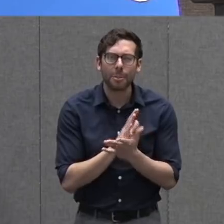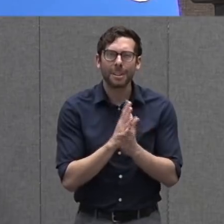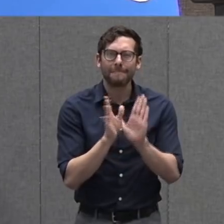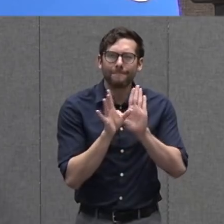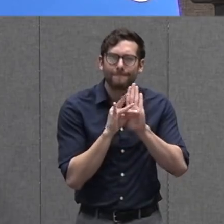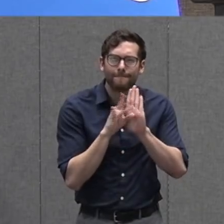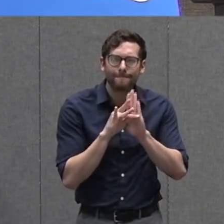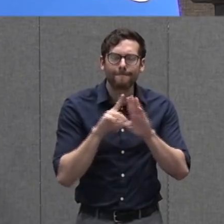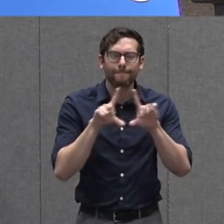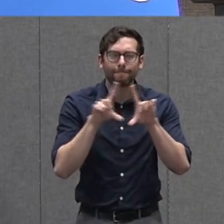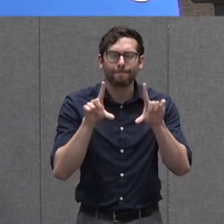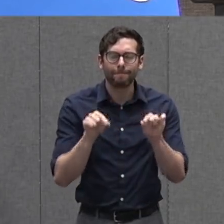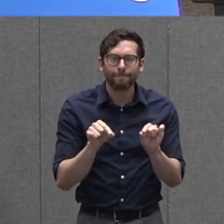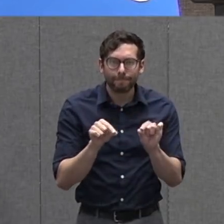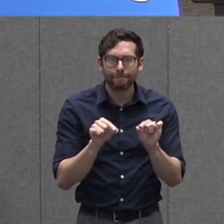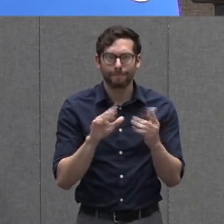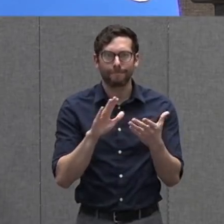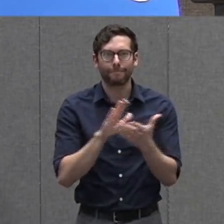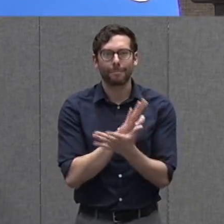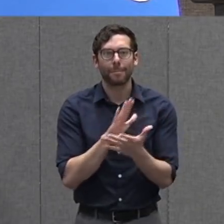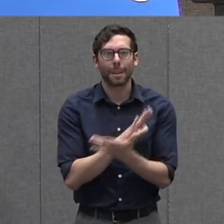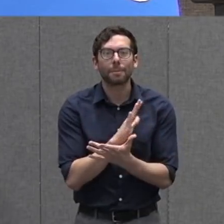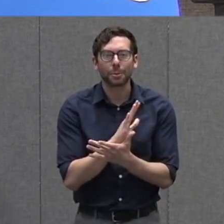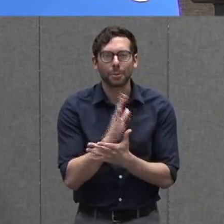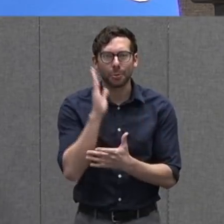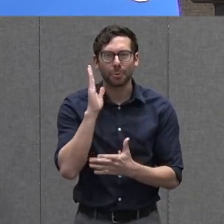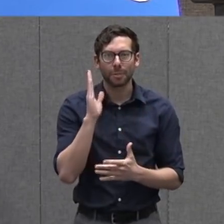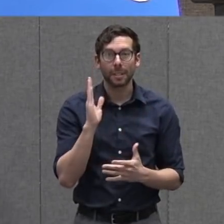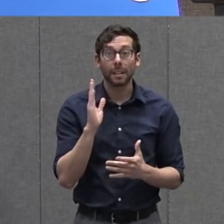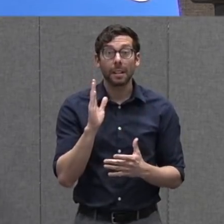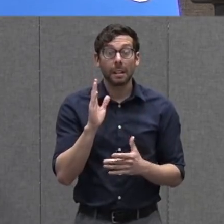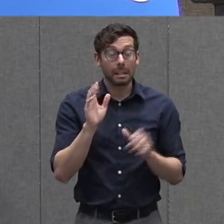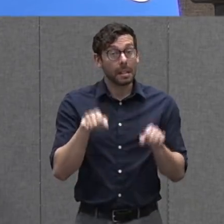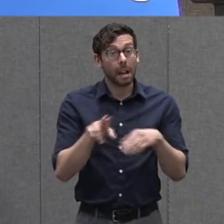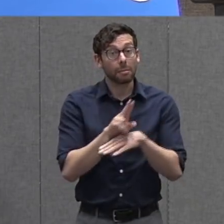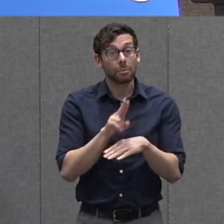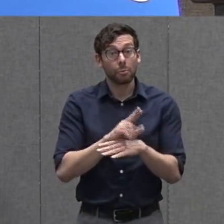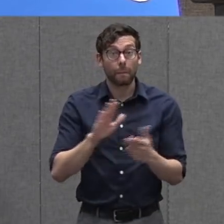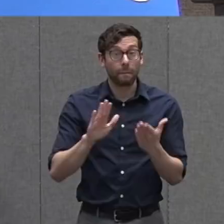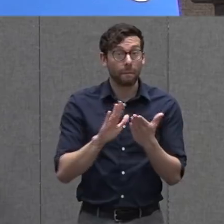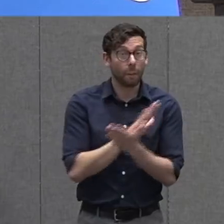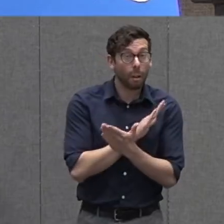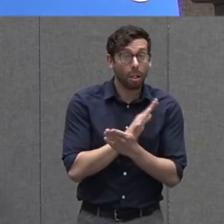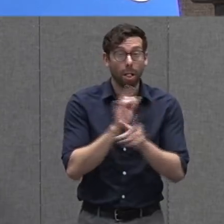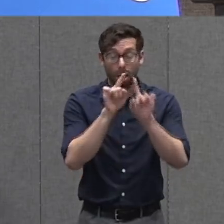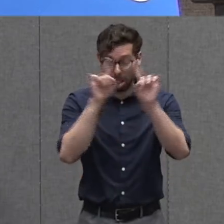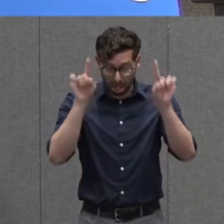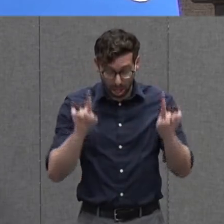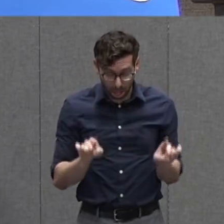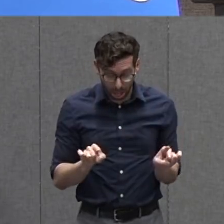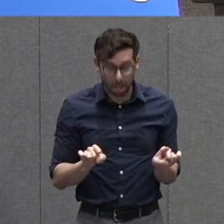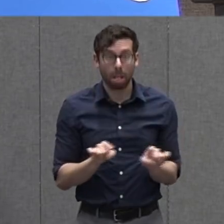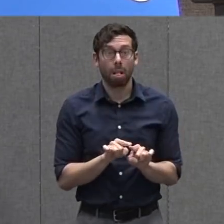for what we're going to be doing today. You could start with a whole sheet of paper and chop it up using some scissors.